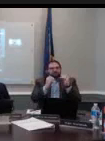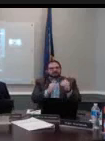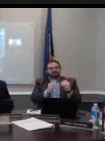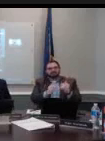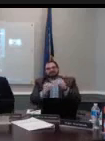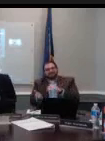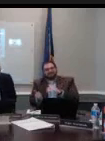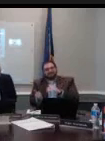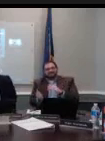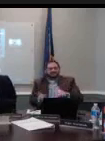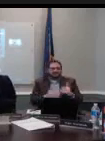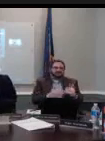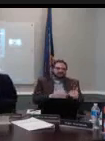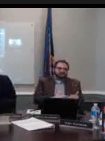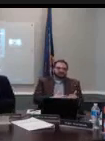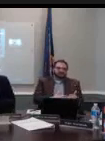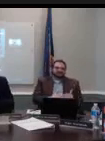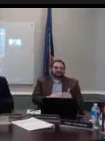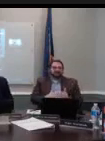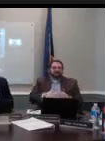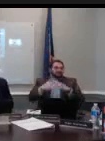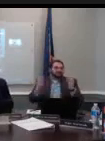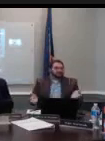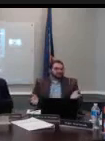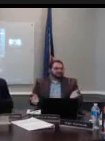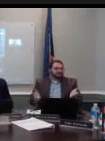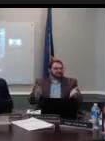Beats or exceeds the base score, then those that are alternatives.